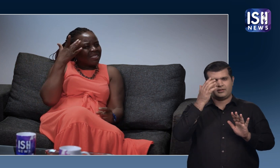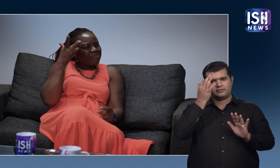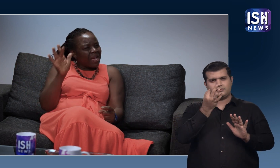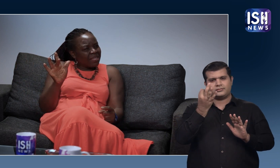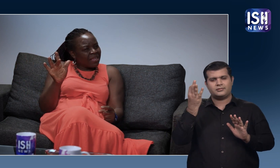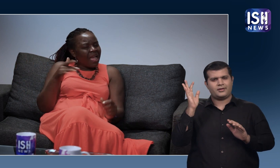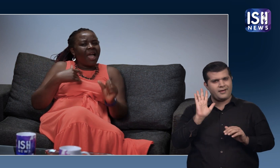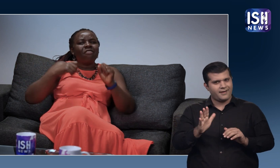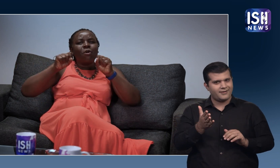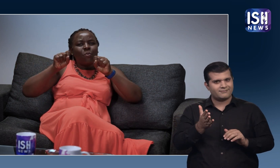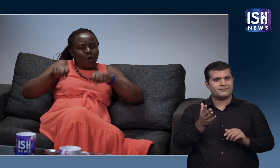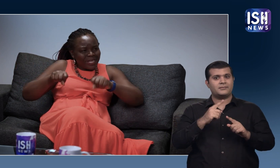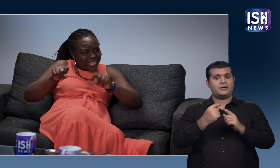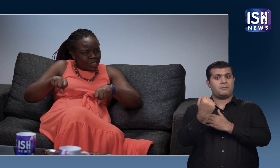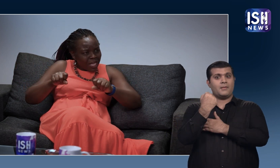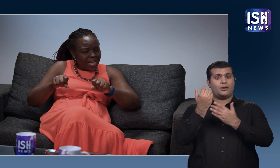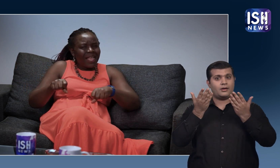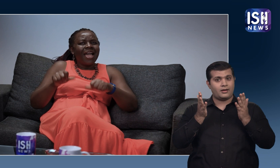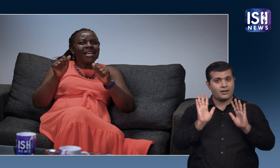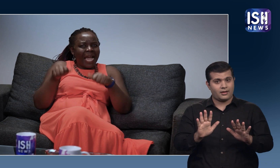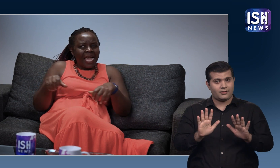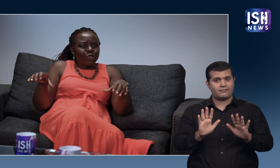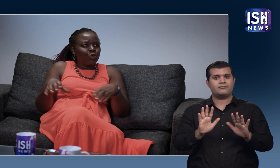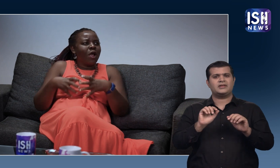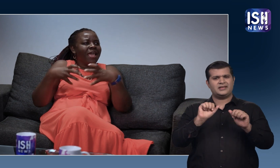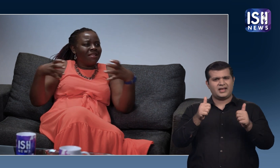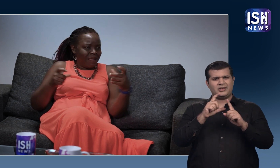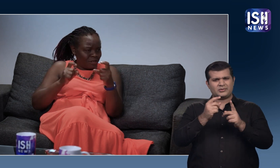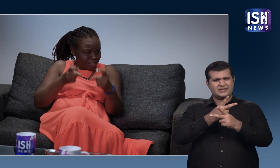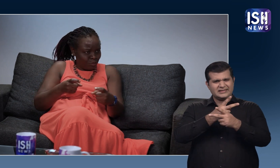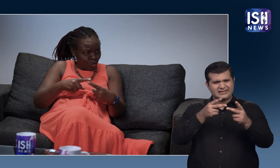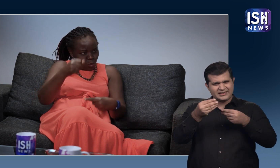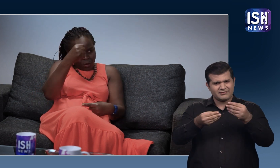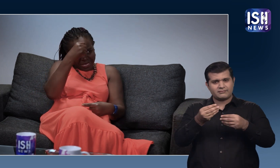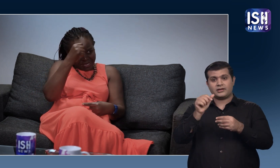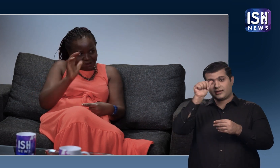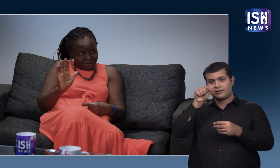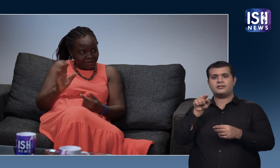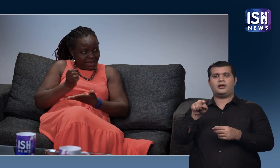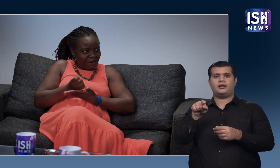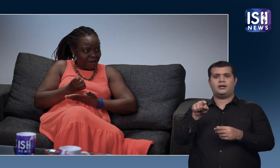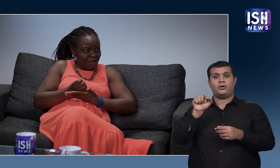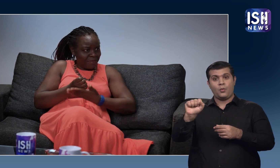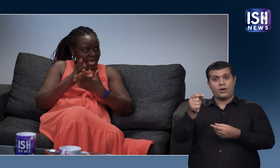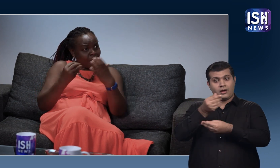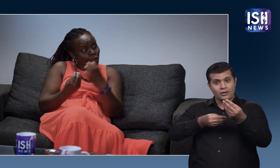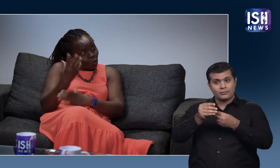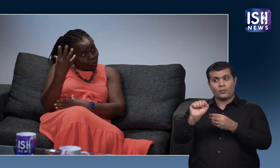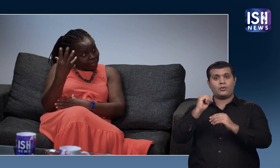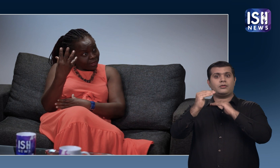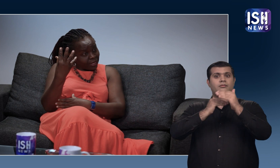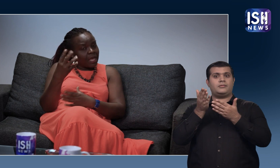They are very smart, have lots of potential and can do a substantial contributions to Indian economy and growth.